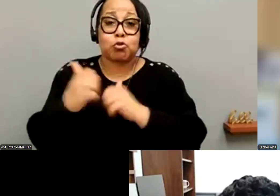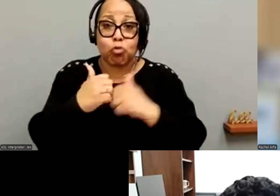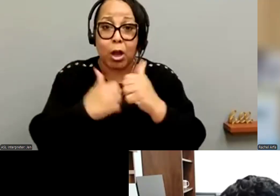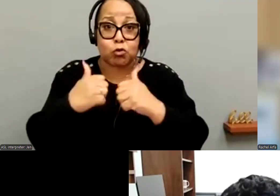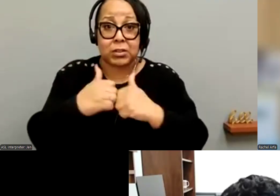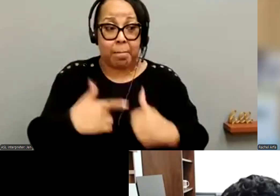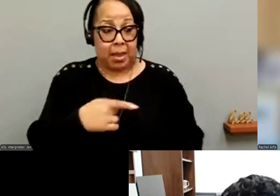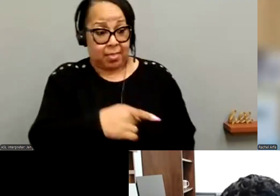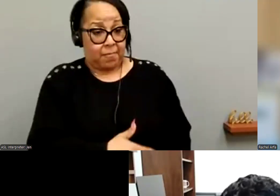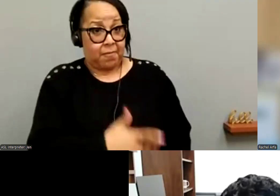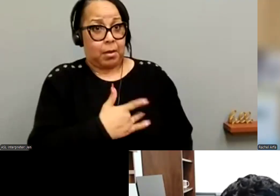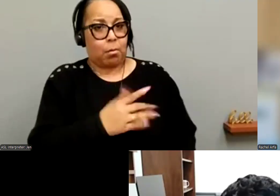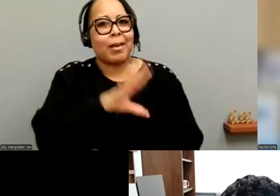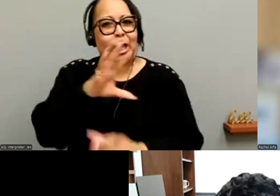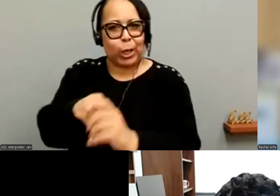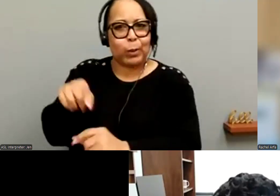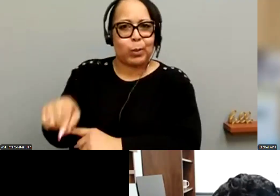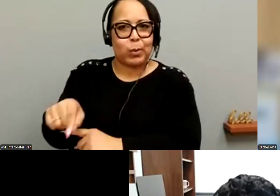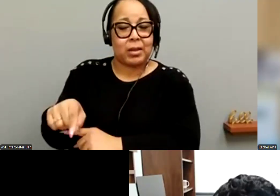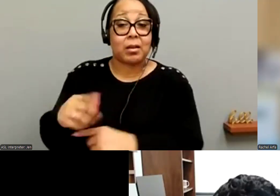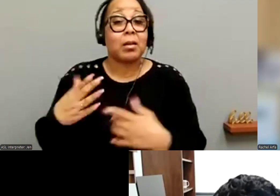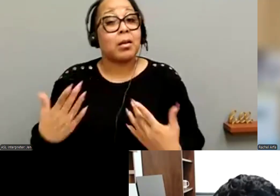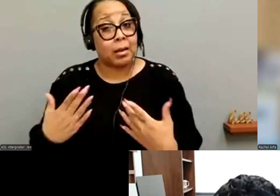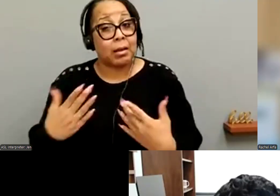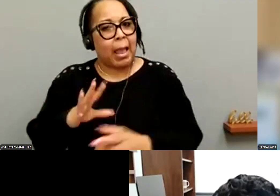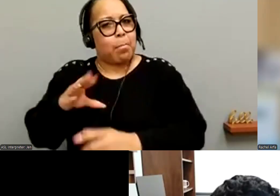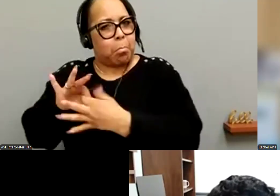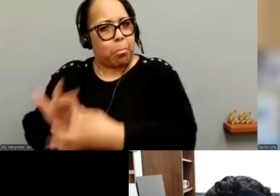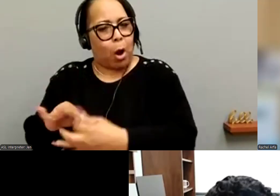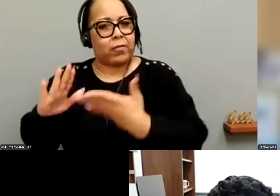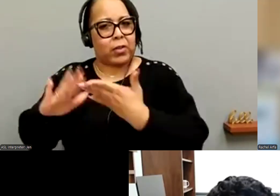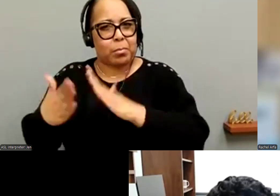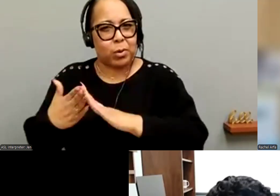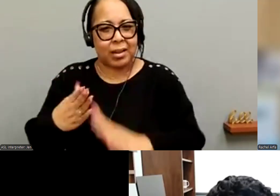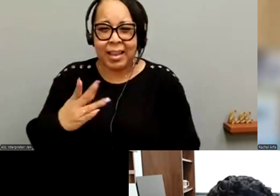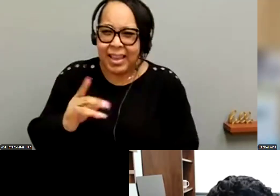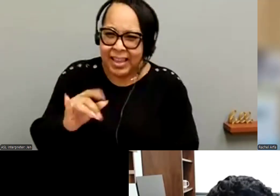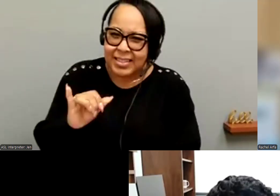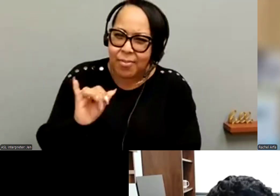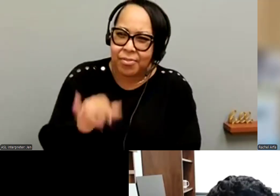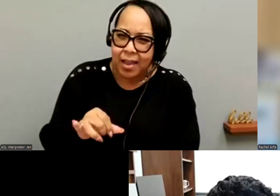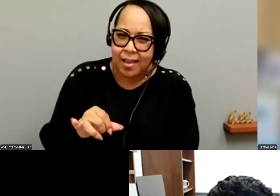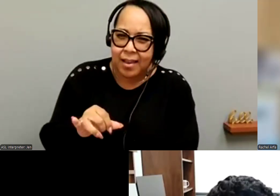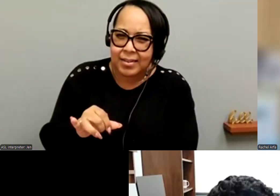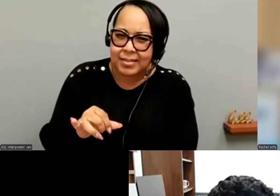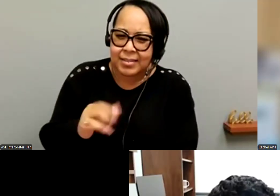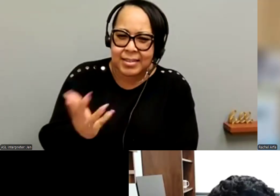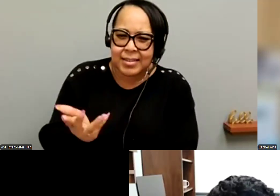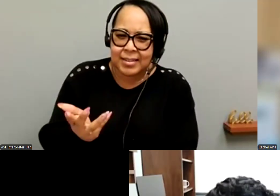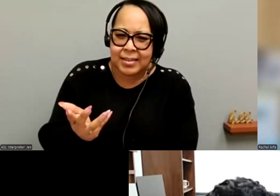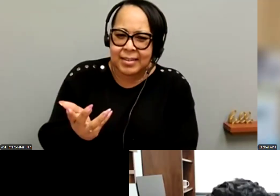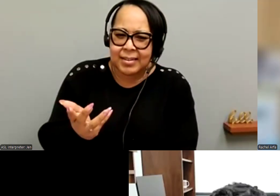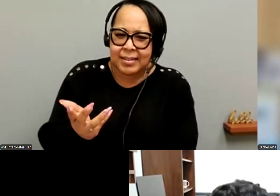13:11:32 included and part of the 13:11:36 community. Isn't that important